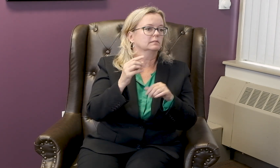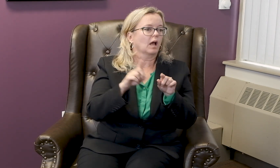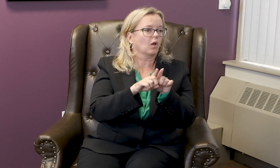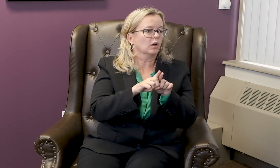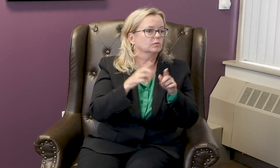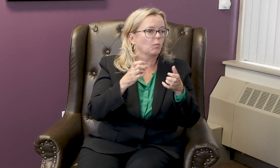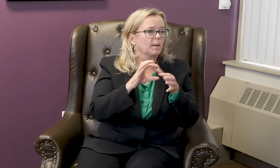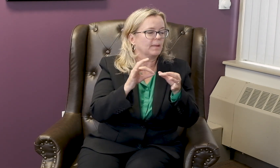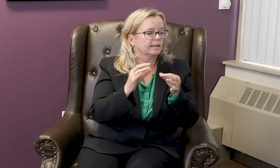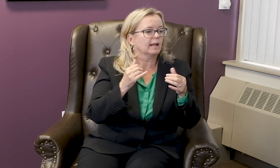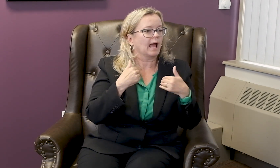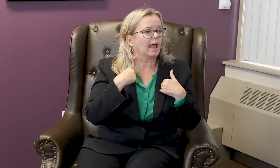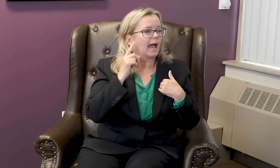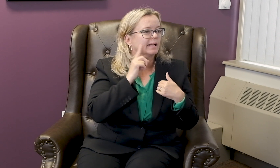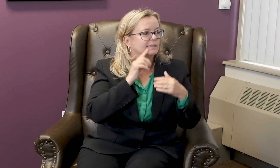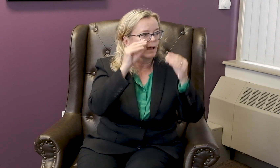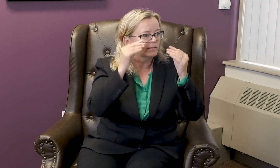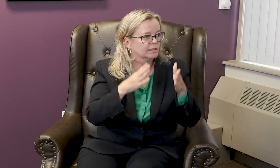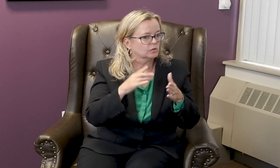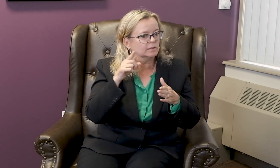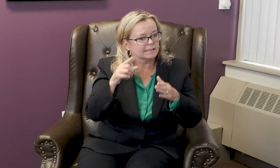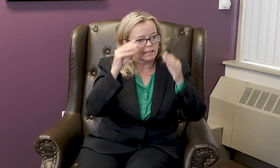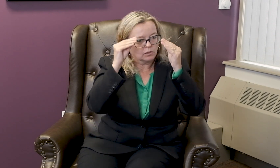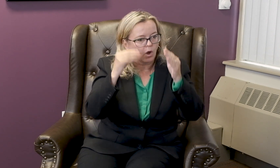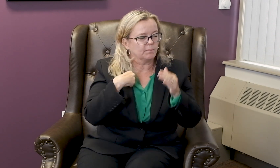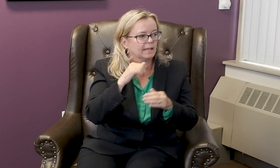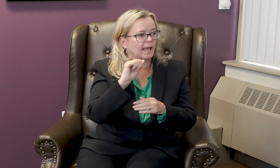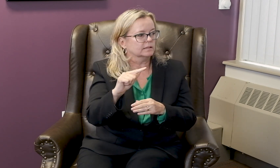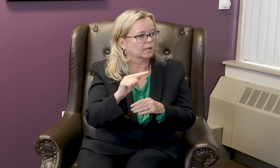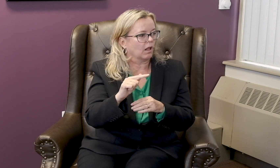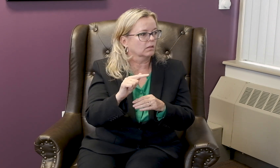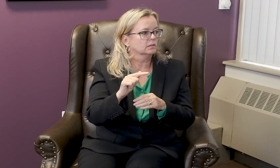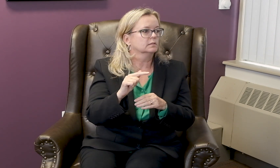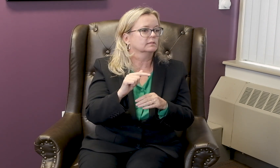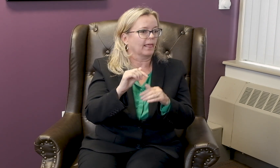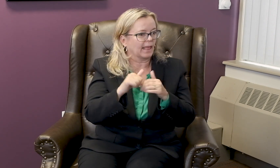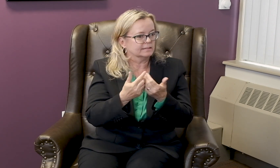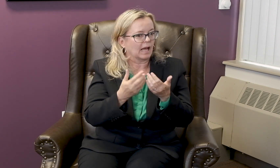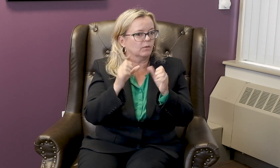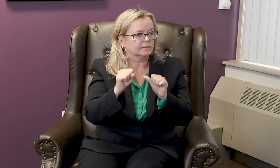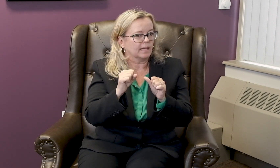It’s also important to mention my Deaf teacher who taught me ASL, which allowed